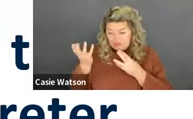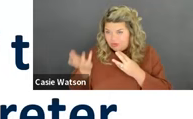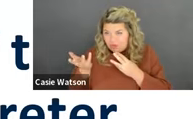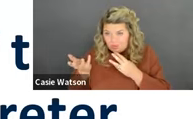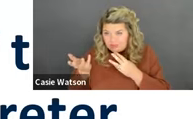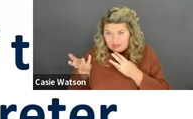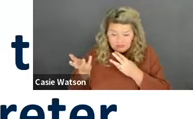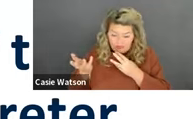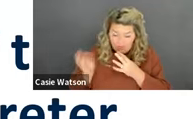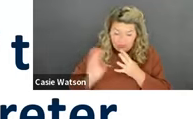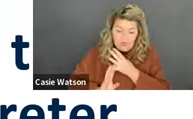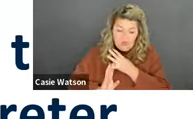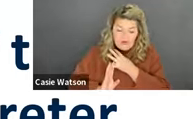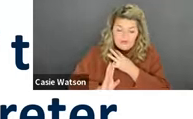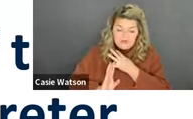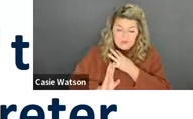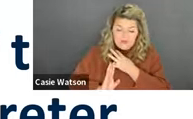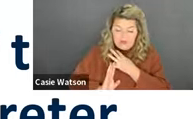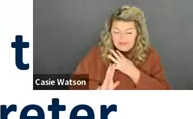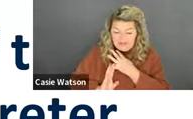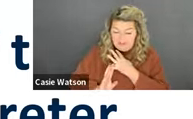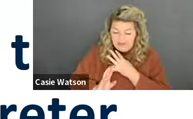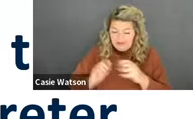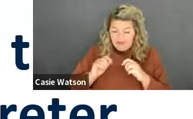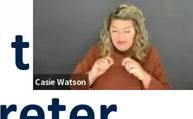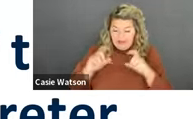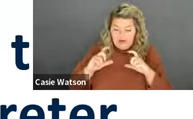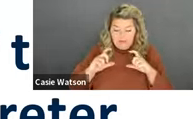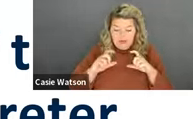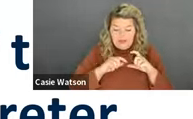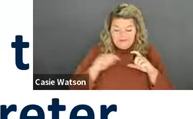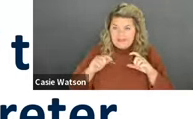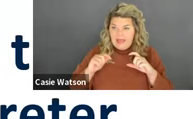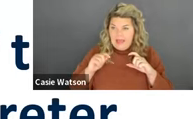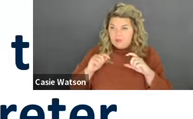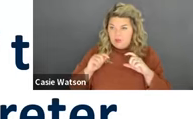you can use your notes in your phone or there's one called "Make It Big" that, a lot of these apps,